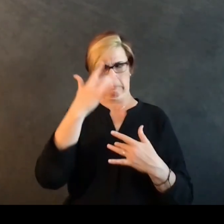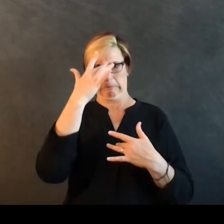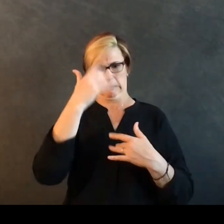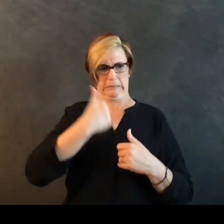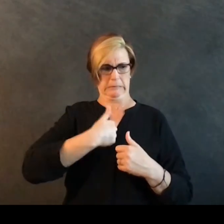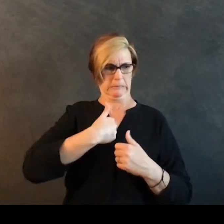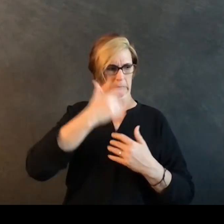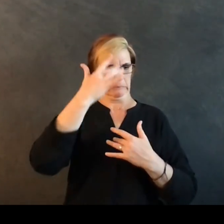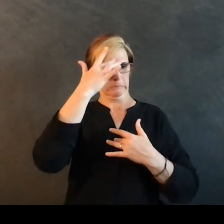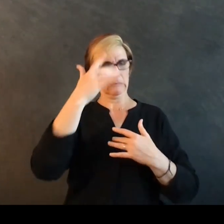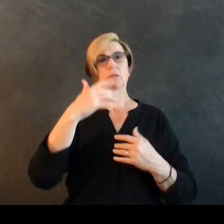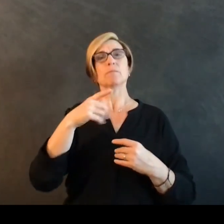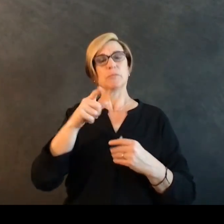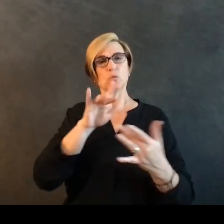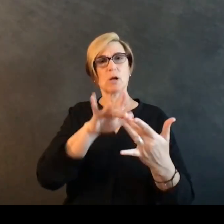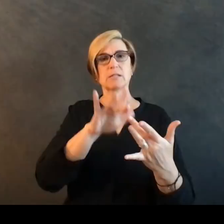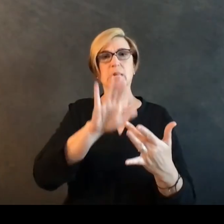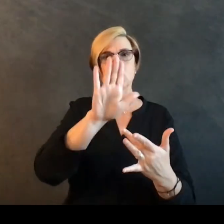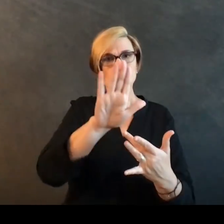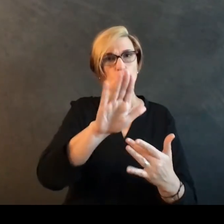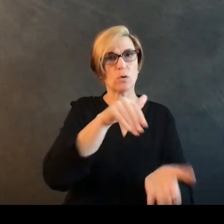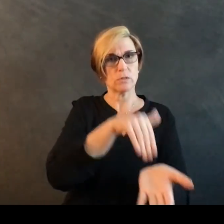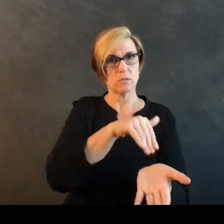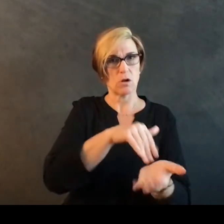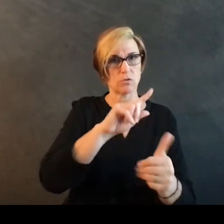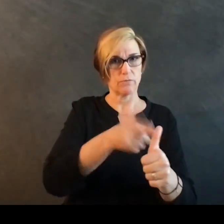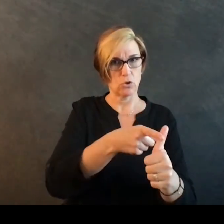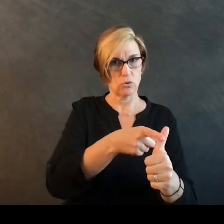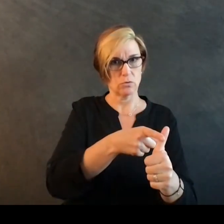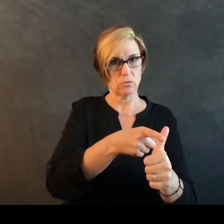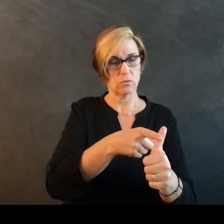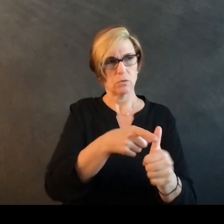care provider will make the decision whether you are transferred to the